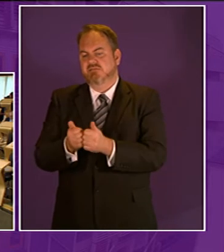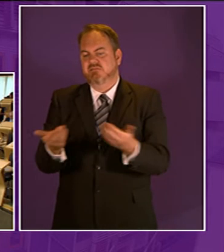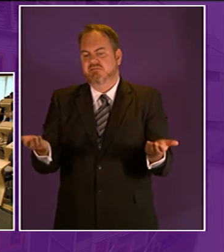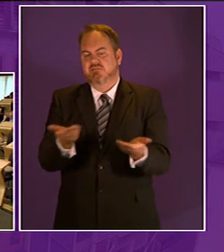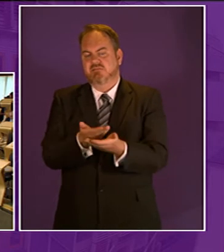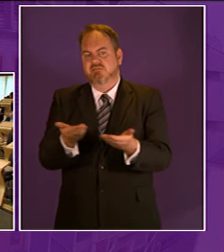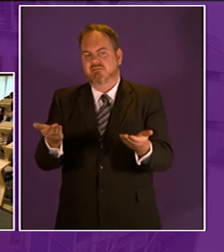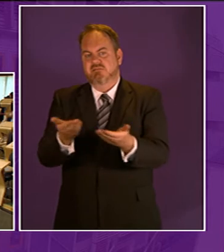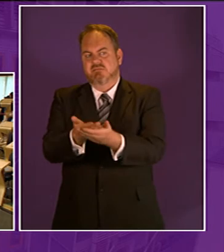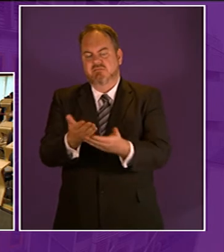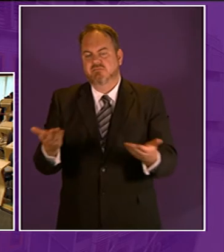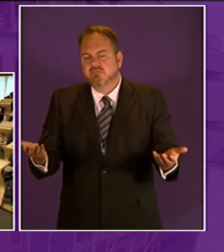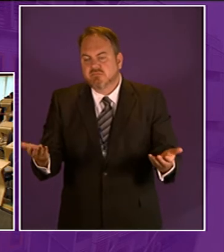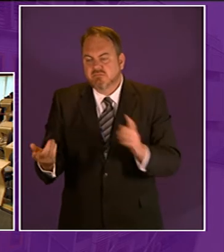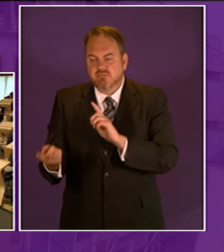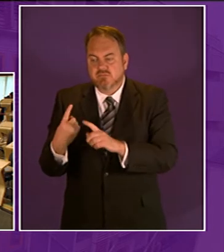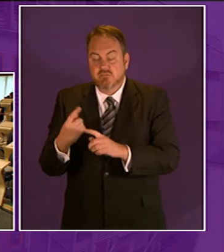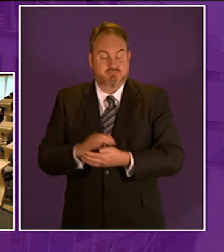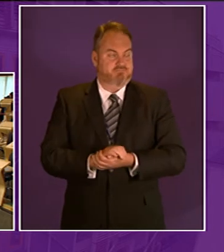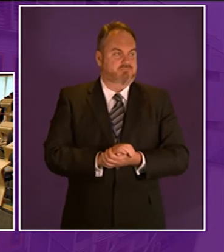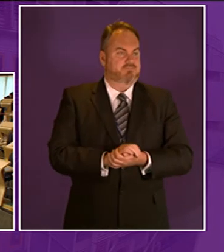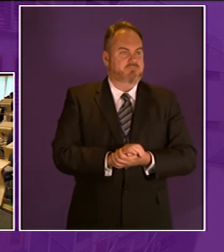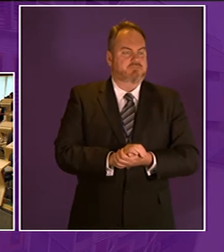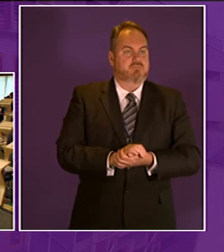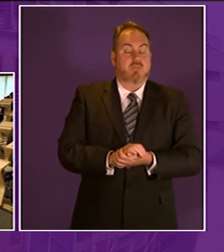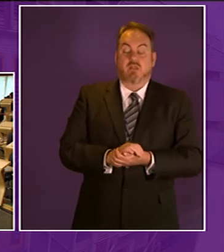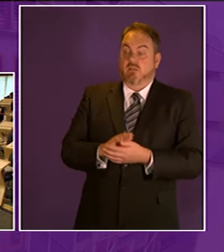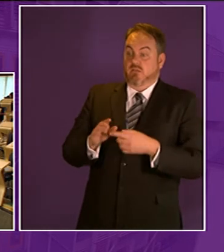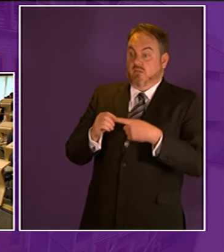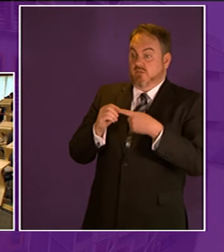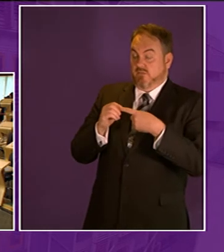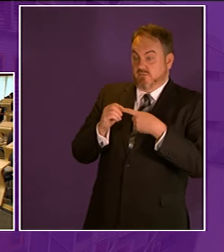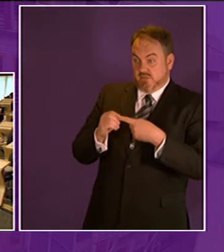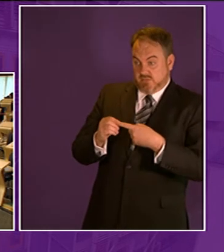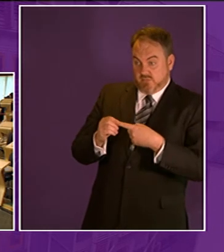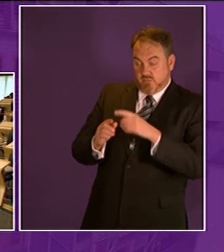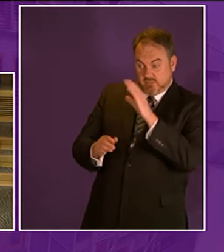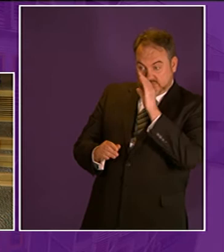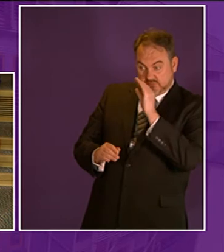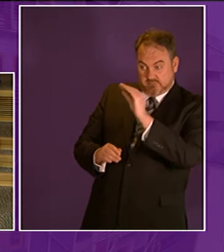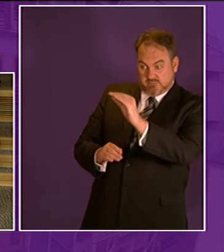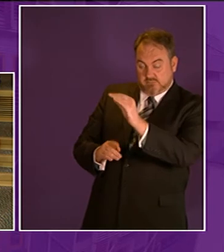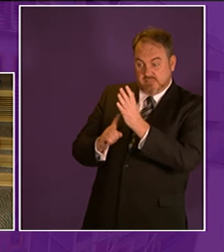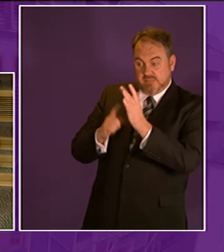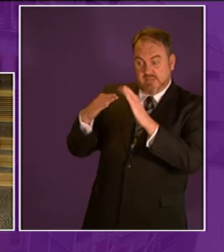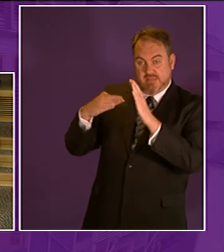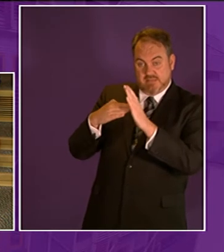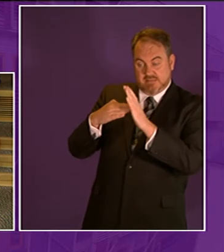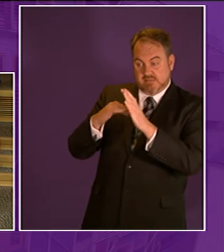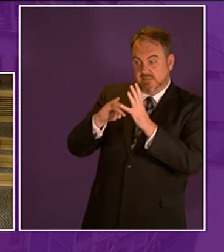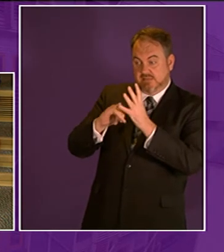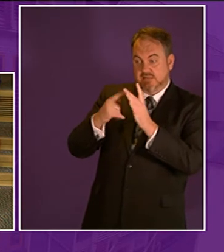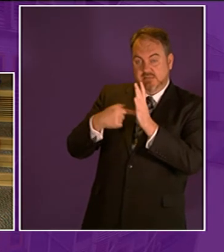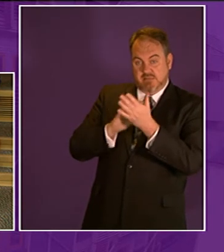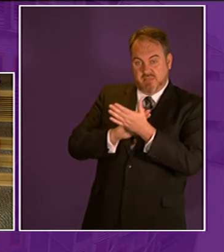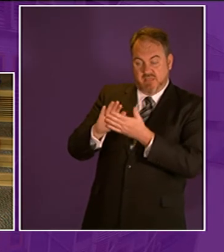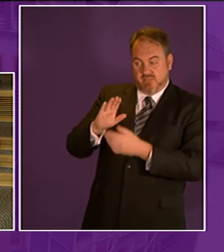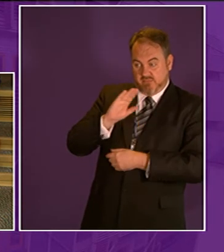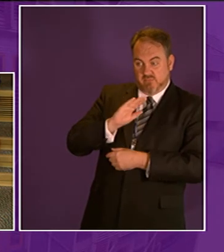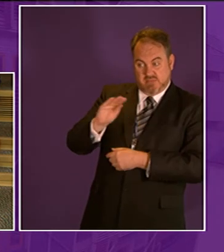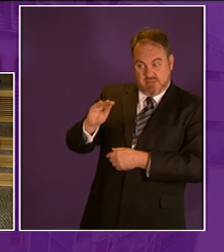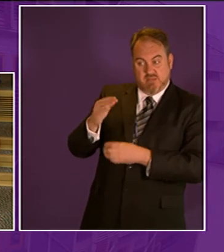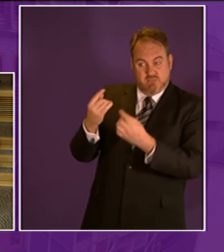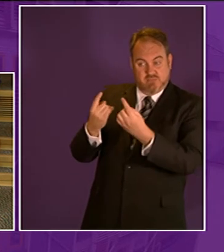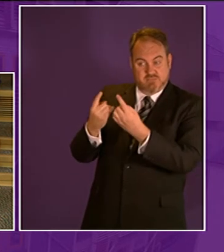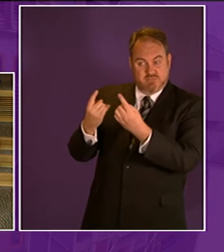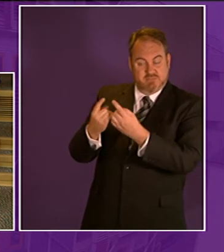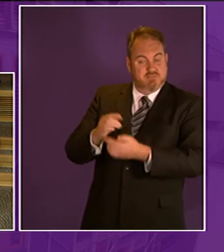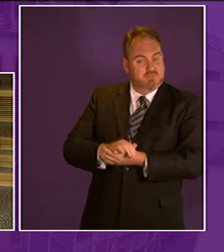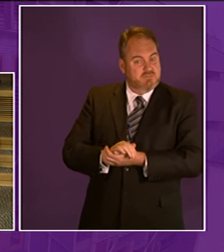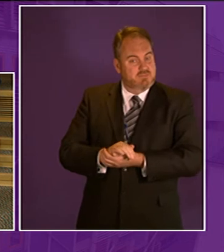John Swinney: I know that Liz Smith has to say certain things